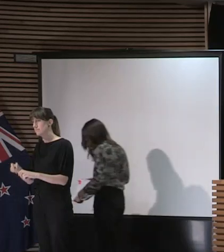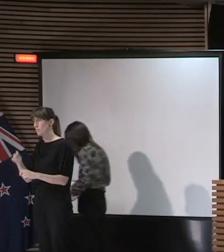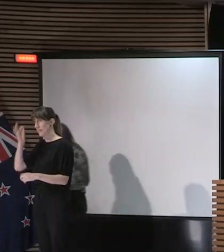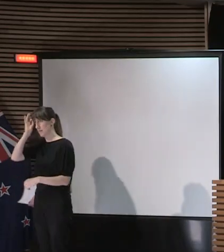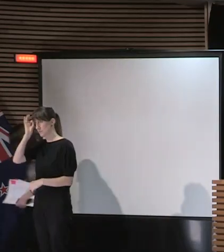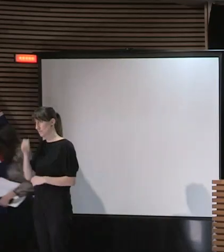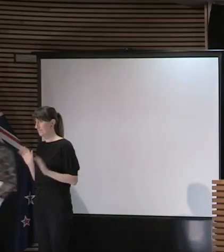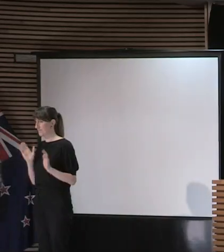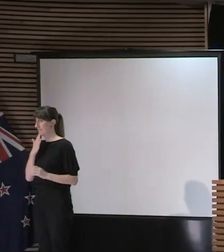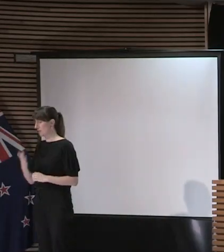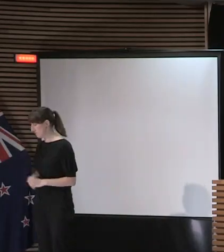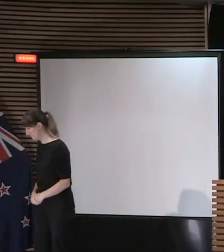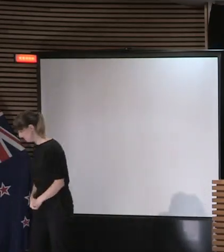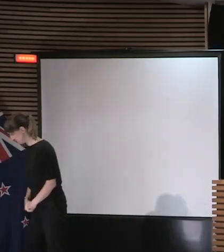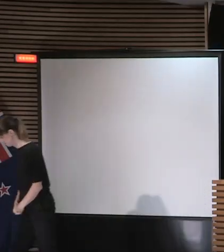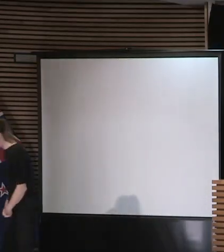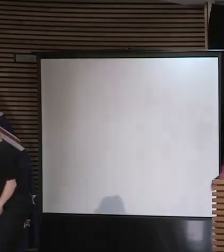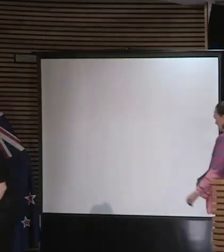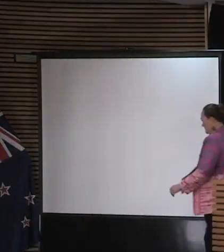that's something I would need to check at a council level. Thanks, everyone.